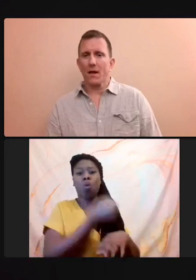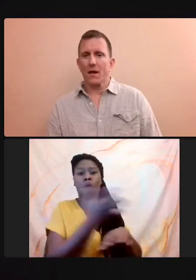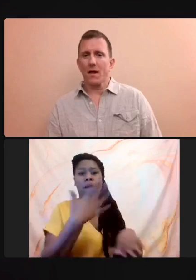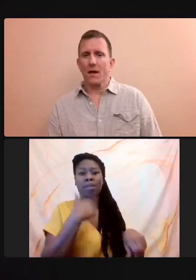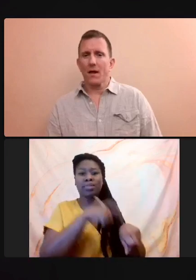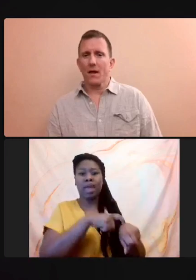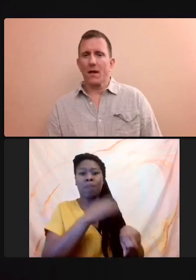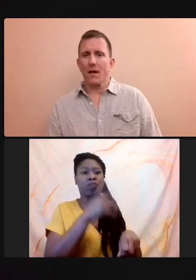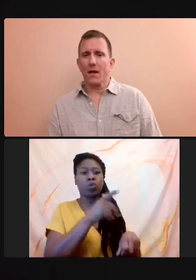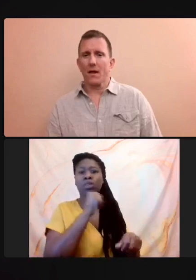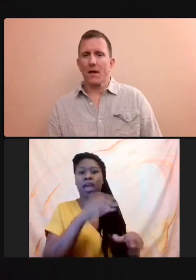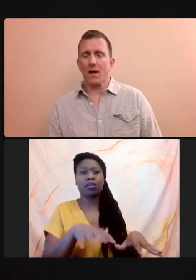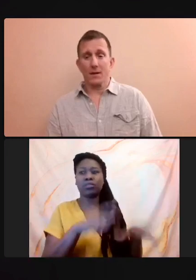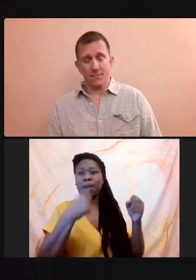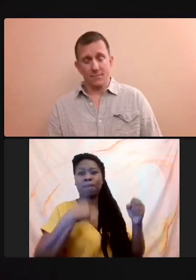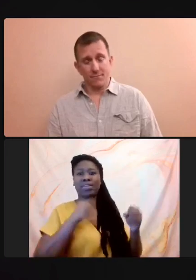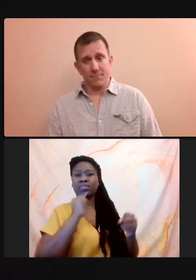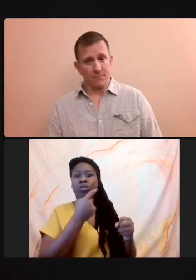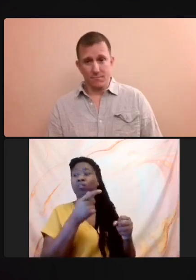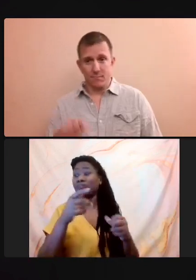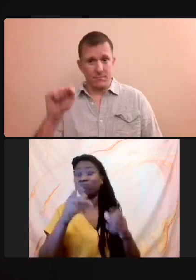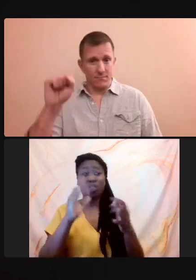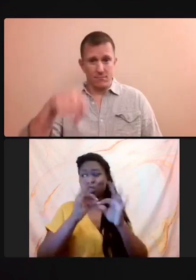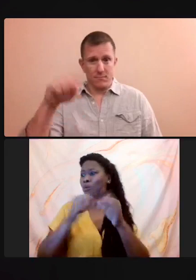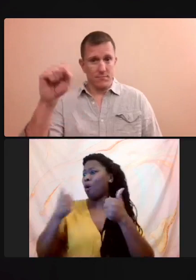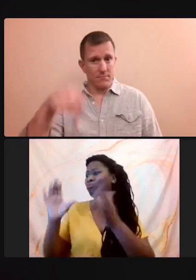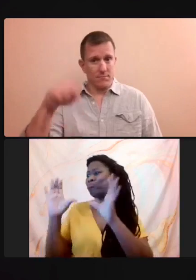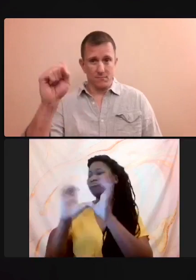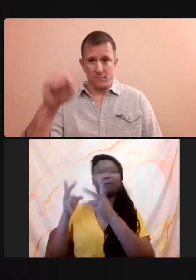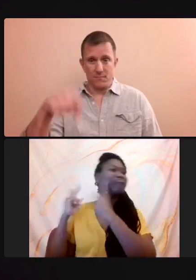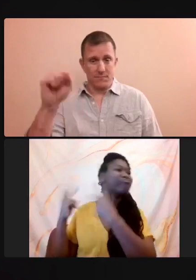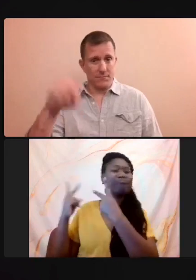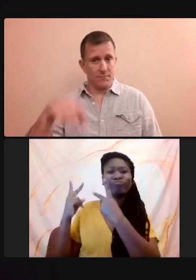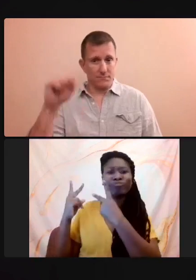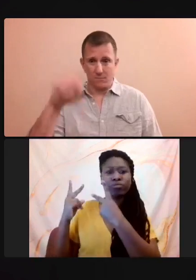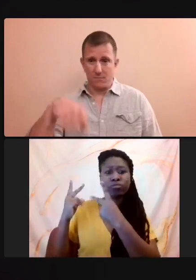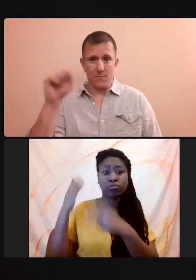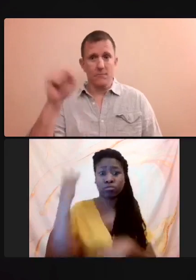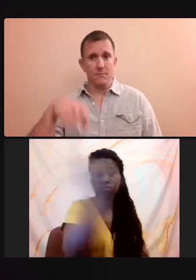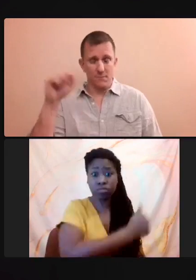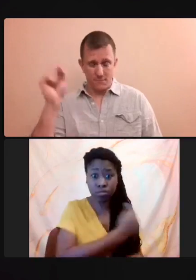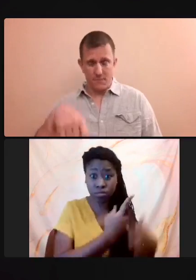what are we doing to bring them back into the fold? Right. How we actually saying okay? Yes.